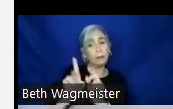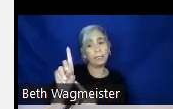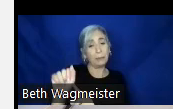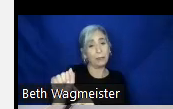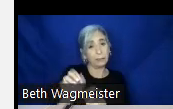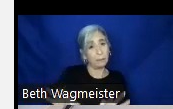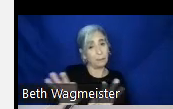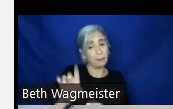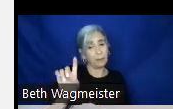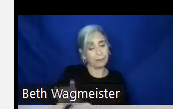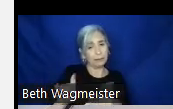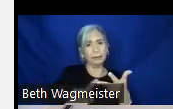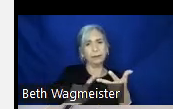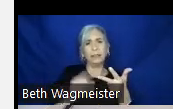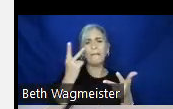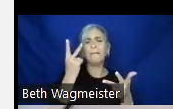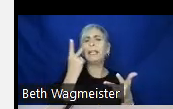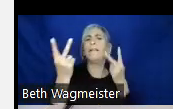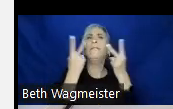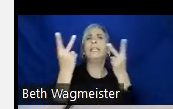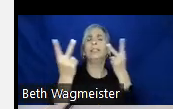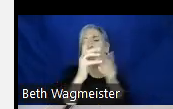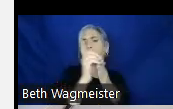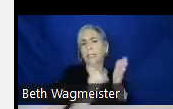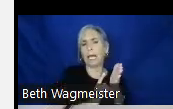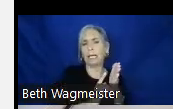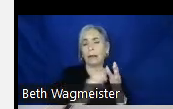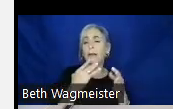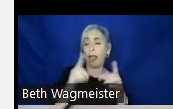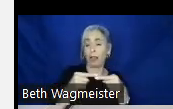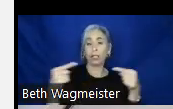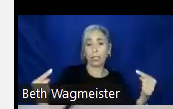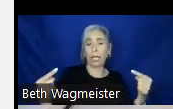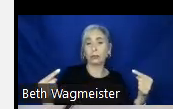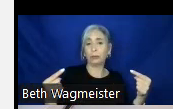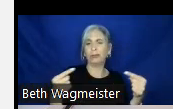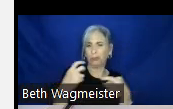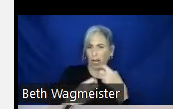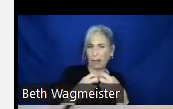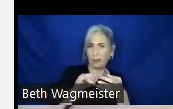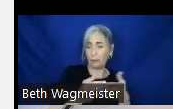When you do visual design you can find color contrast issues and provide accessible examples